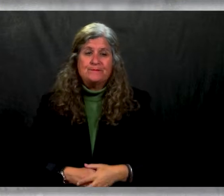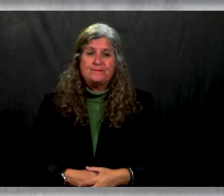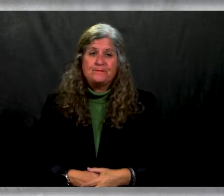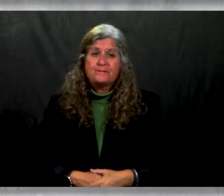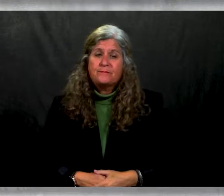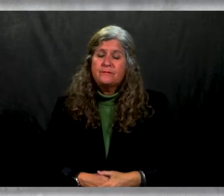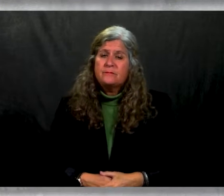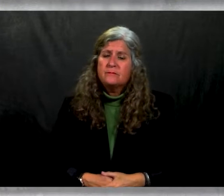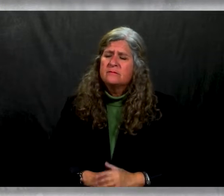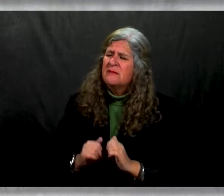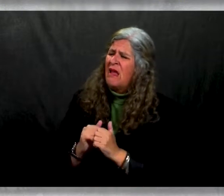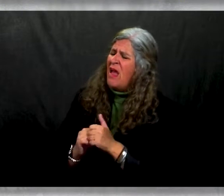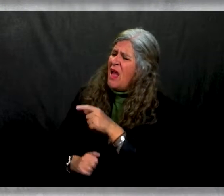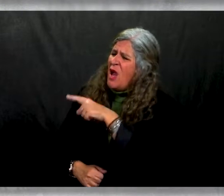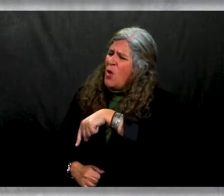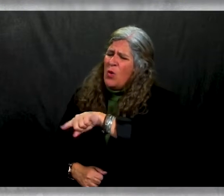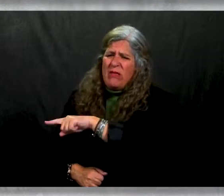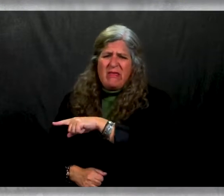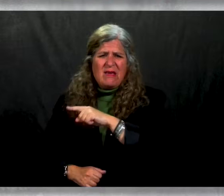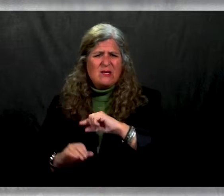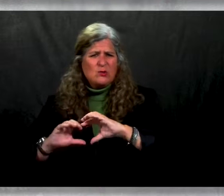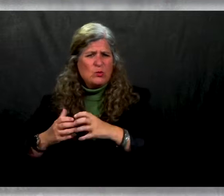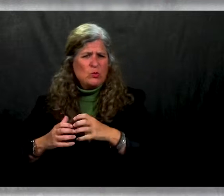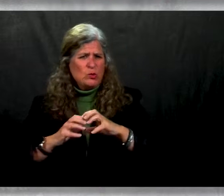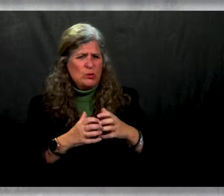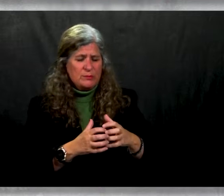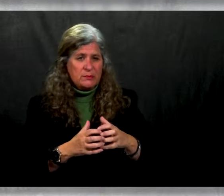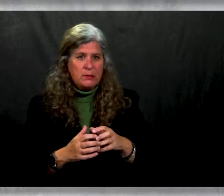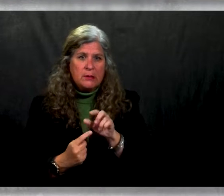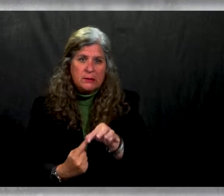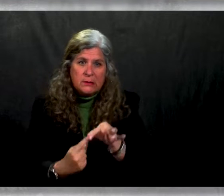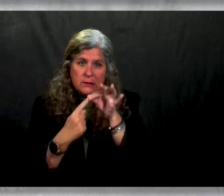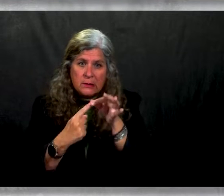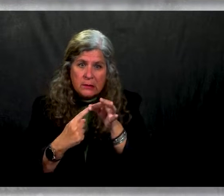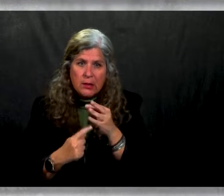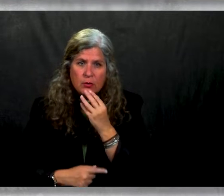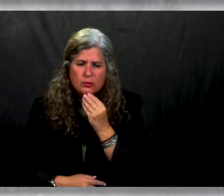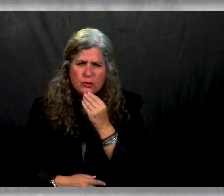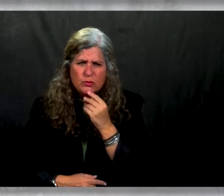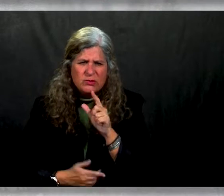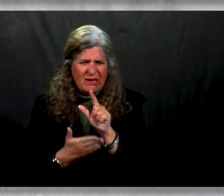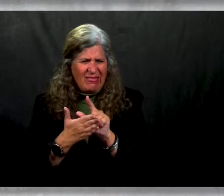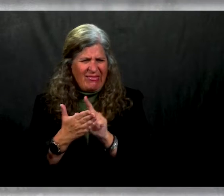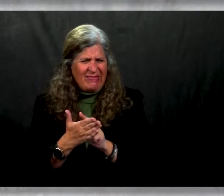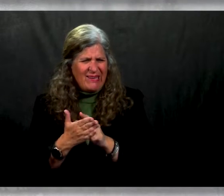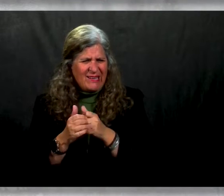And how are these groups specifically Jews, legally discriminated against? Legally?